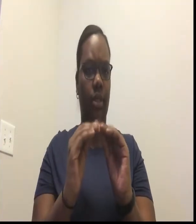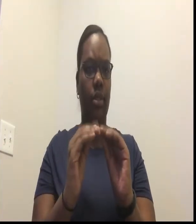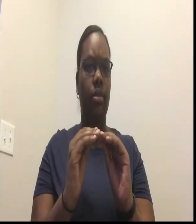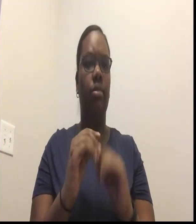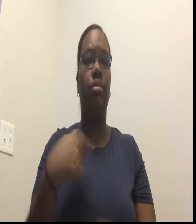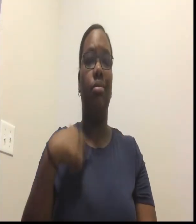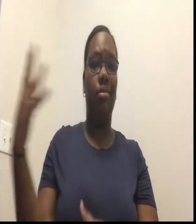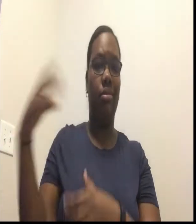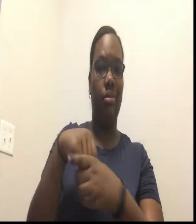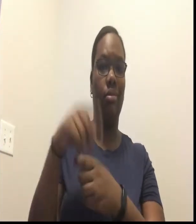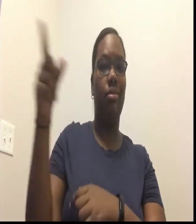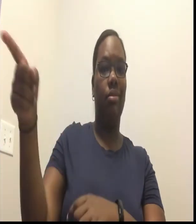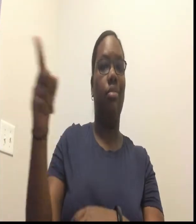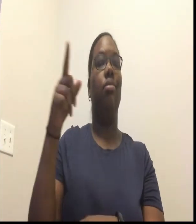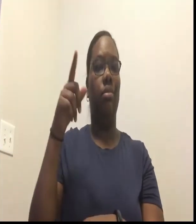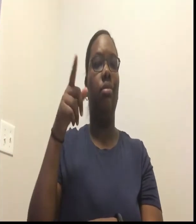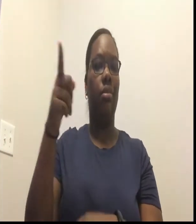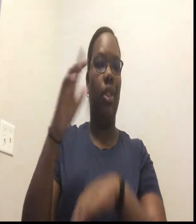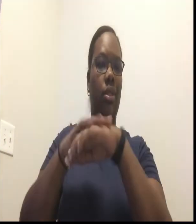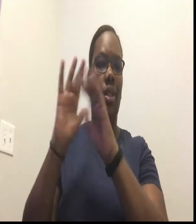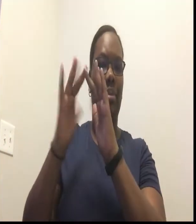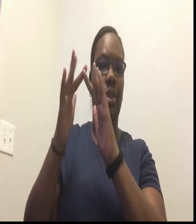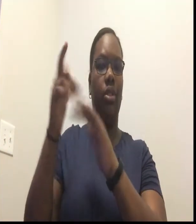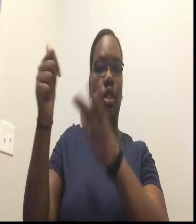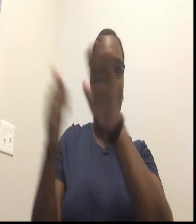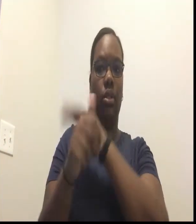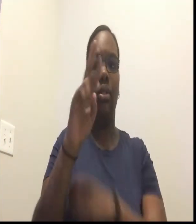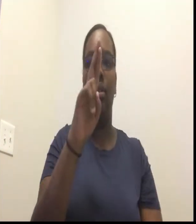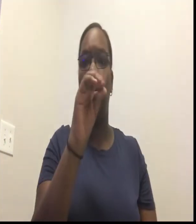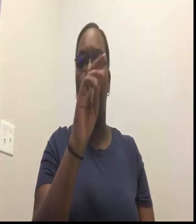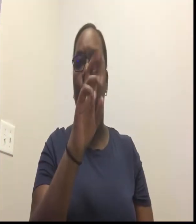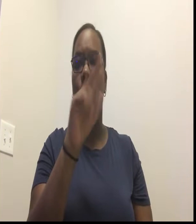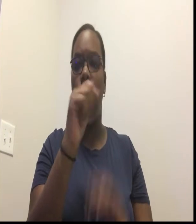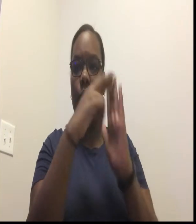and this is when you want to introduce a new item